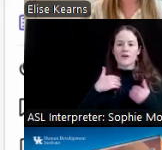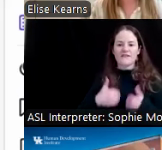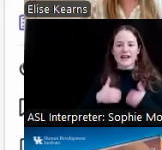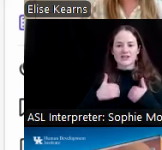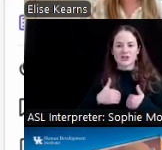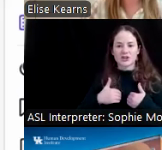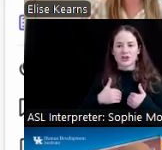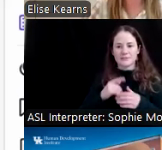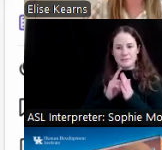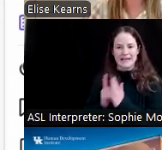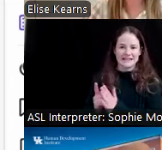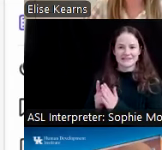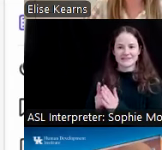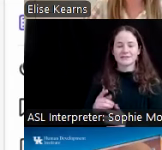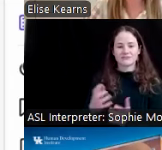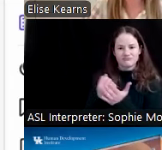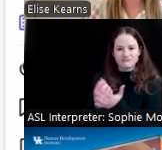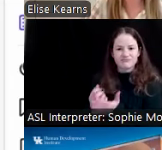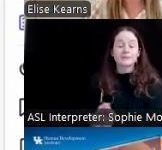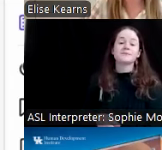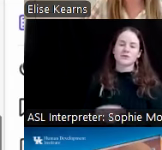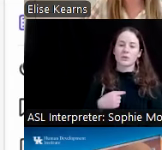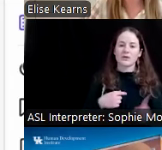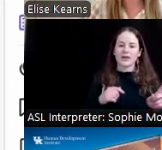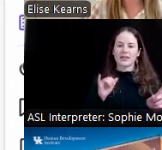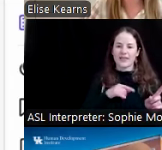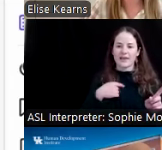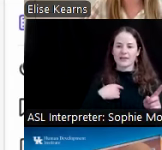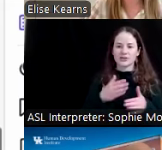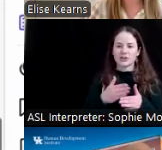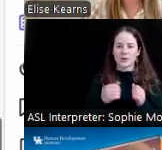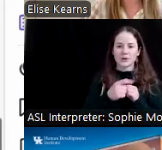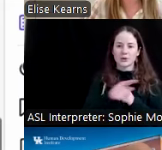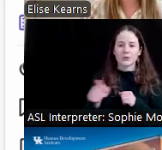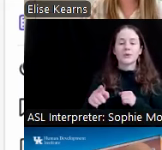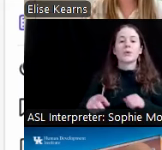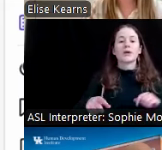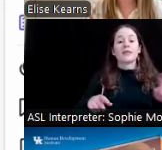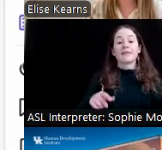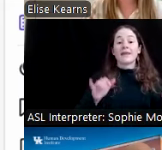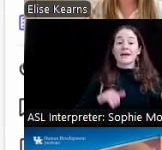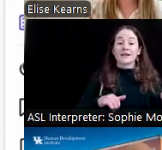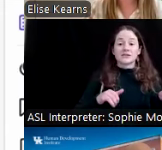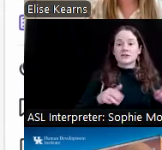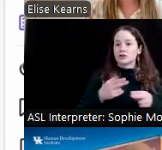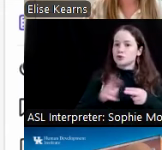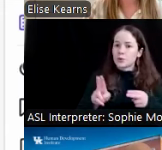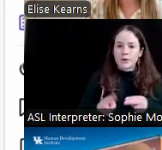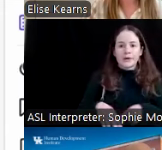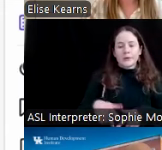thought I'd share that one with you. So, this is more about the short term what can I do in quick movements to get some